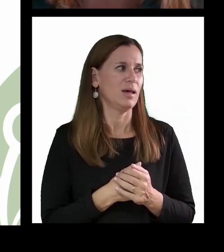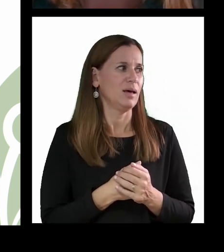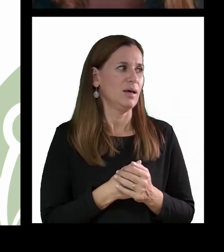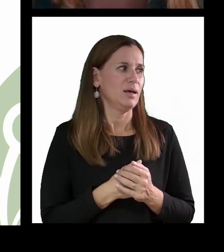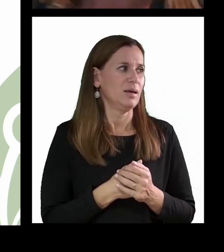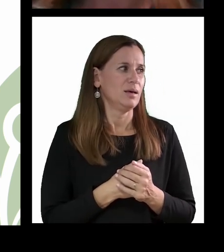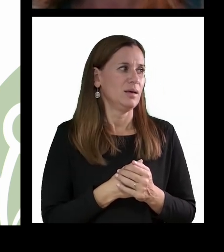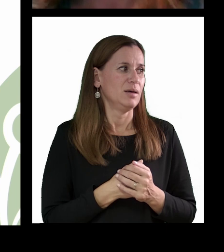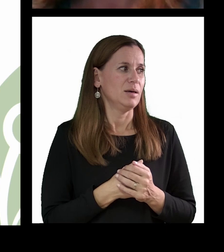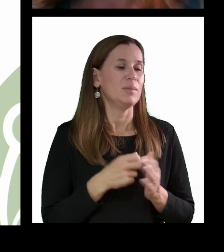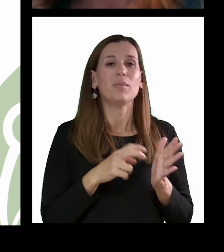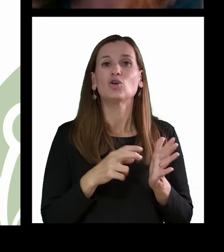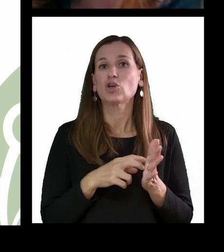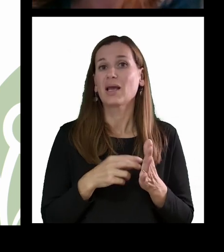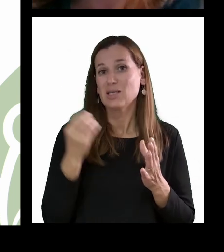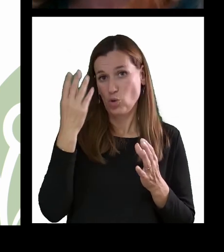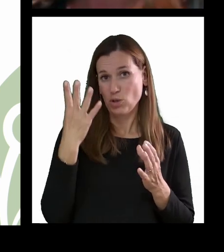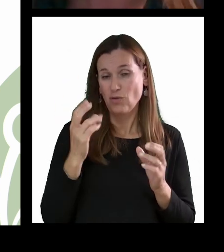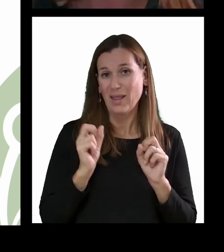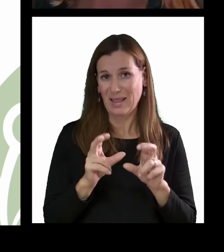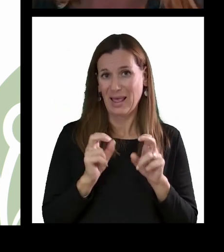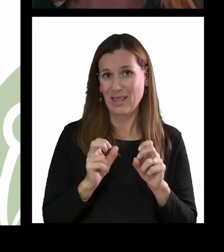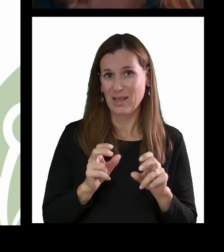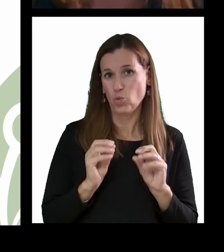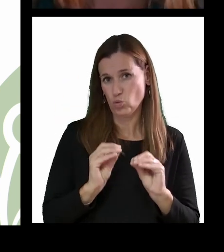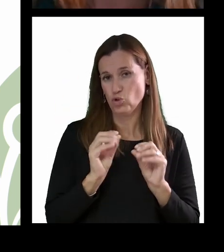It's because in the end there was an LTA